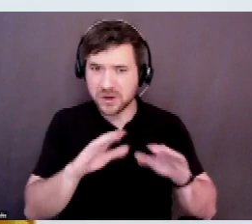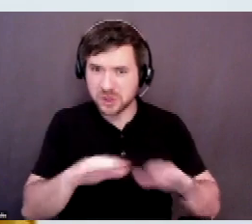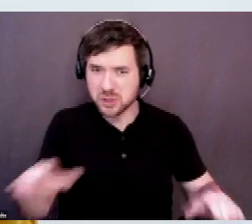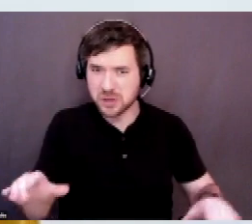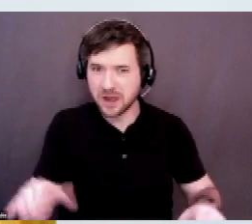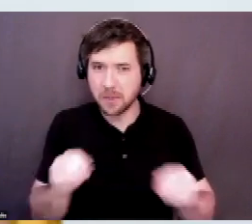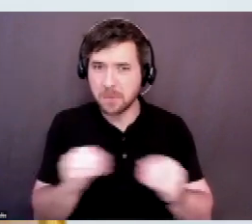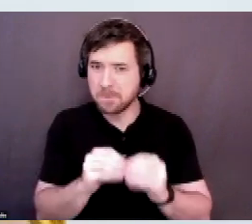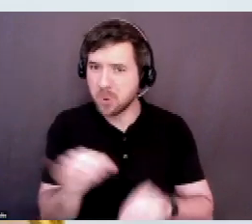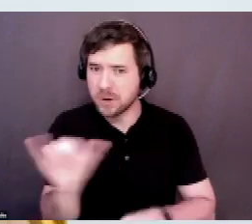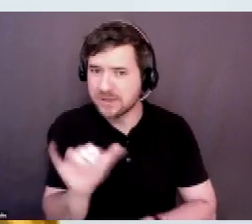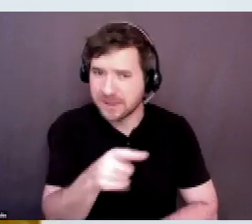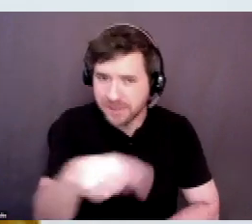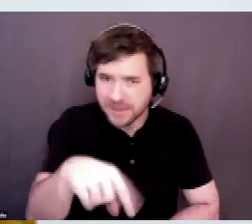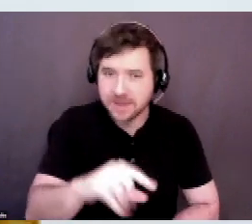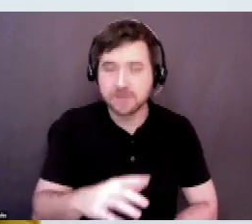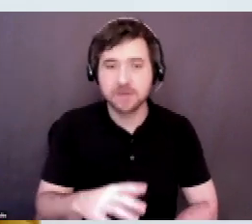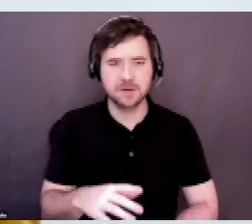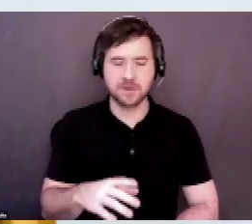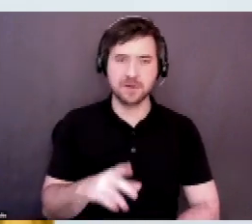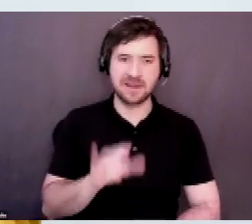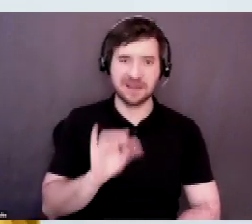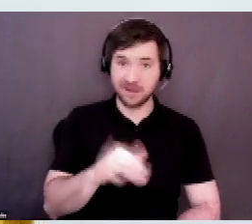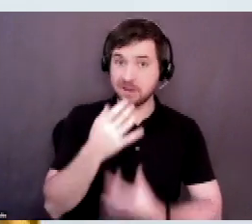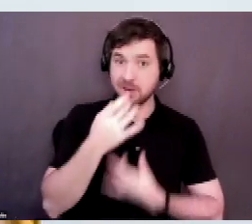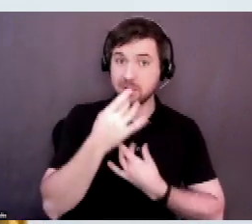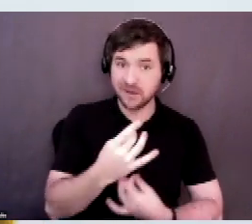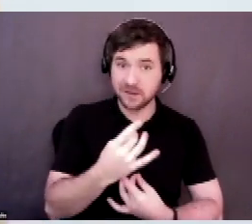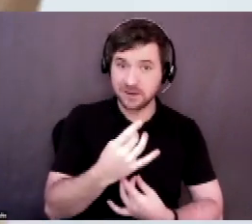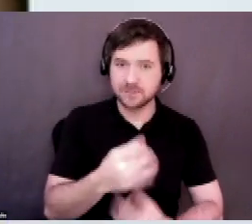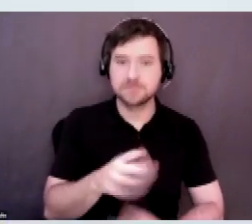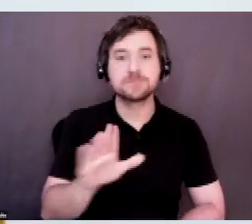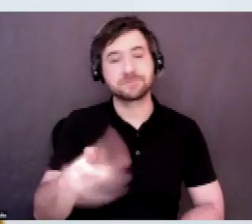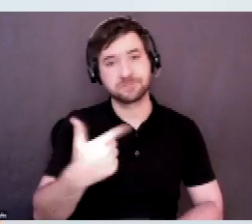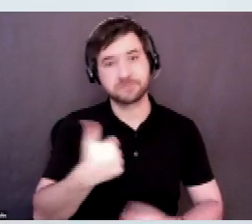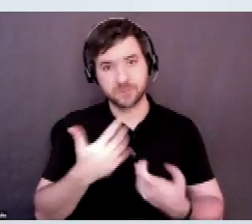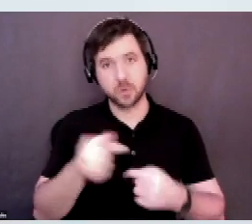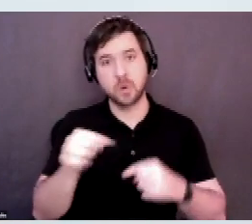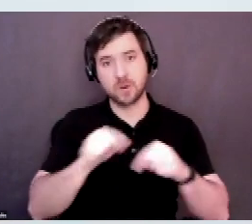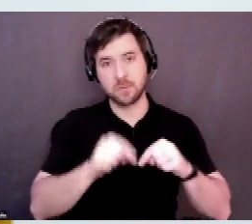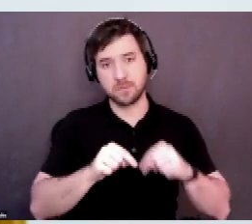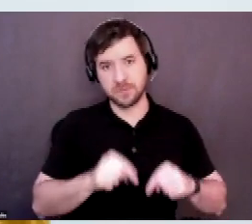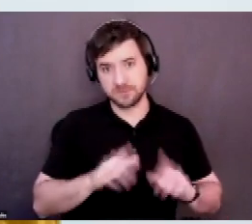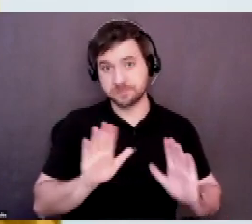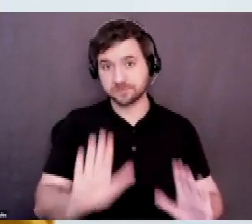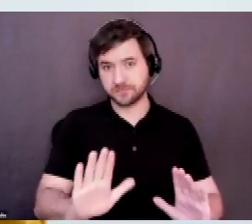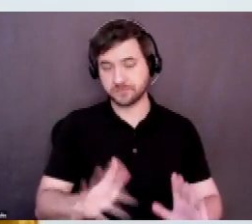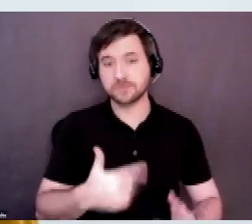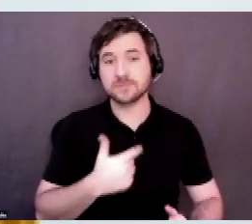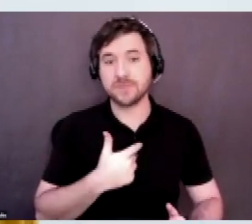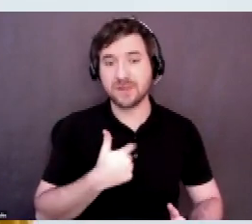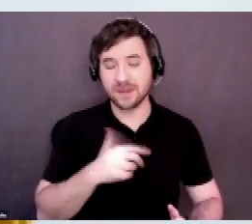really interesting to kind of hear that. I will let me dial back. I did hear that as well when we found